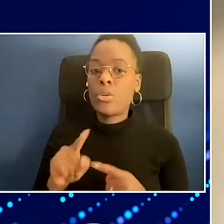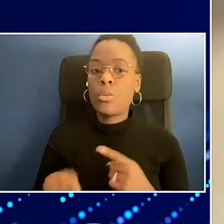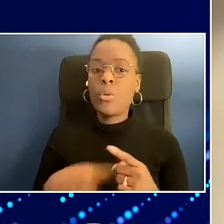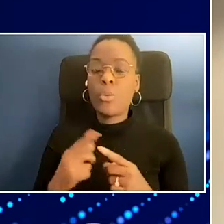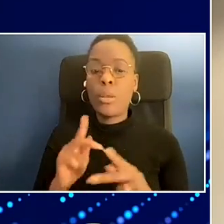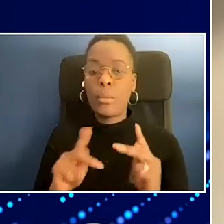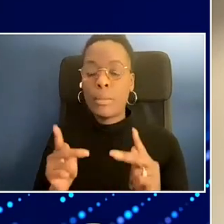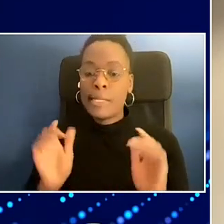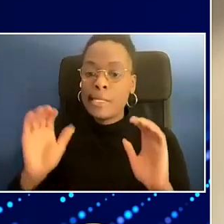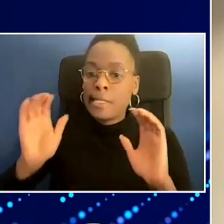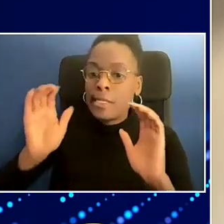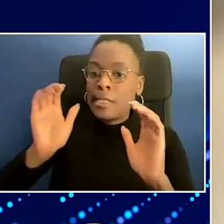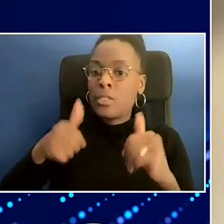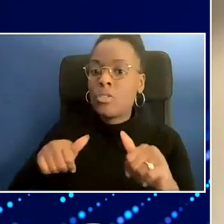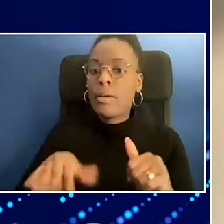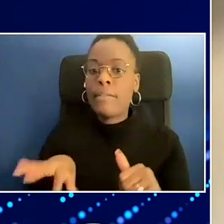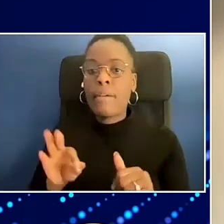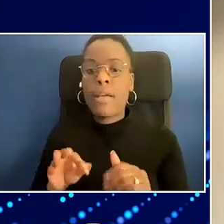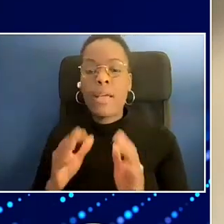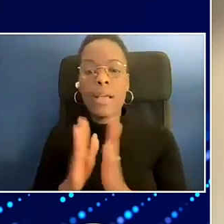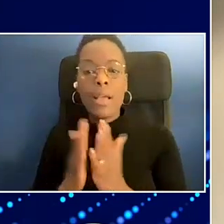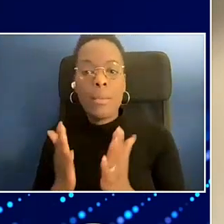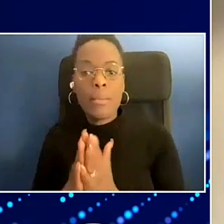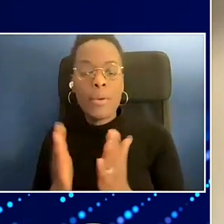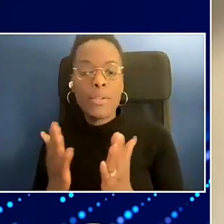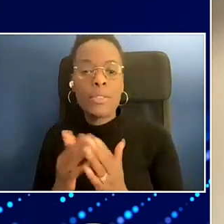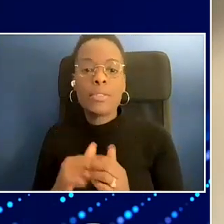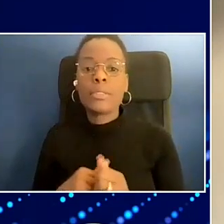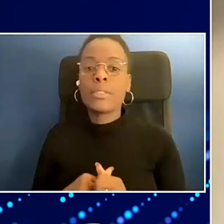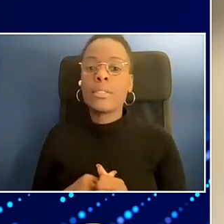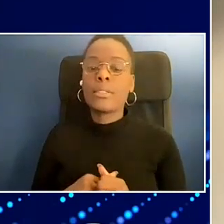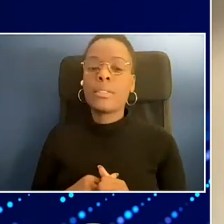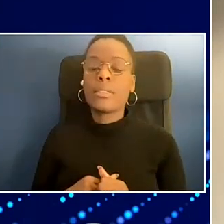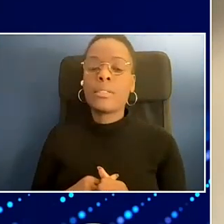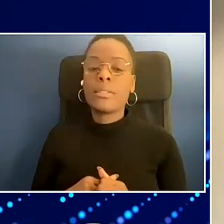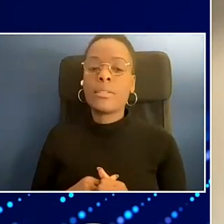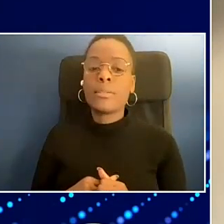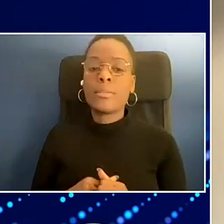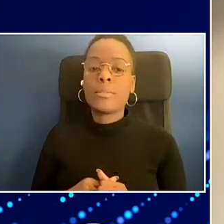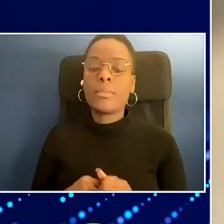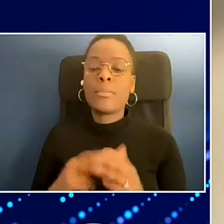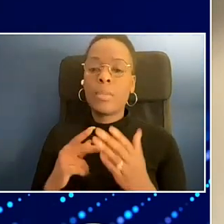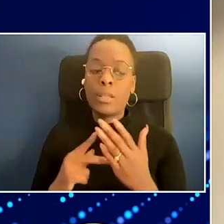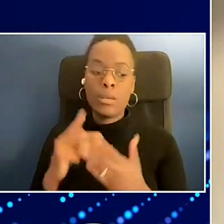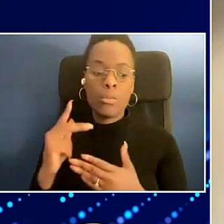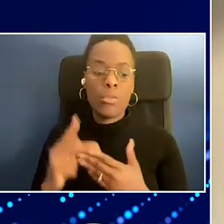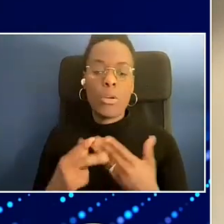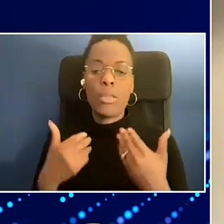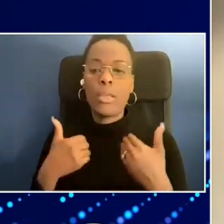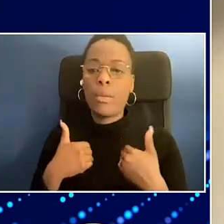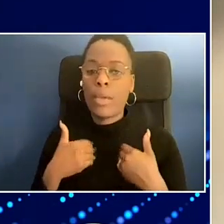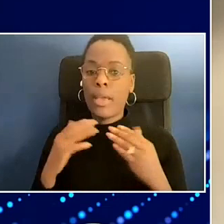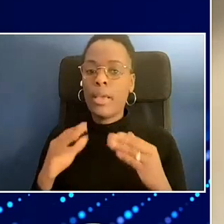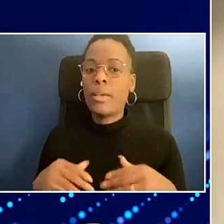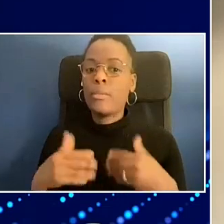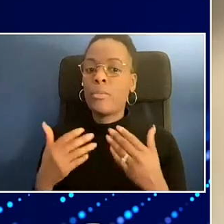trying to find extra copies of books and things like that. So this is the program that we have, providing access to students